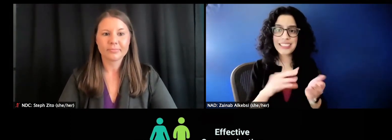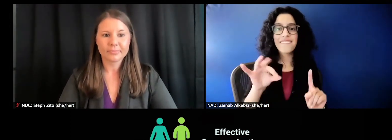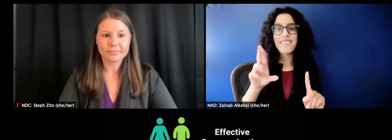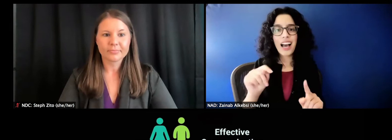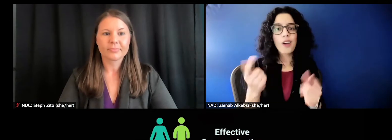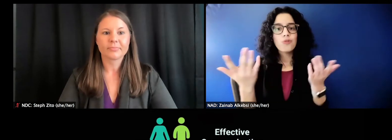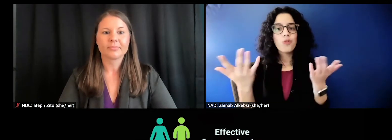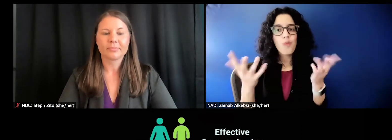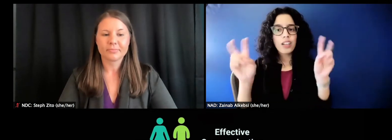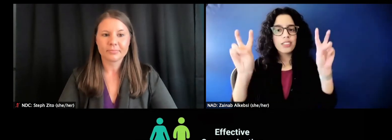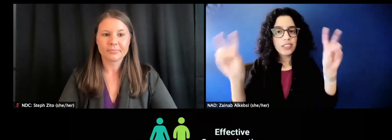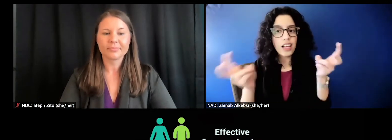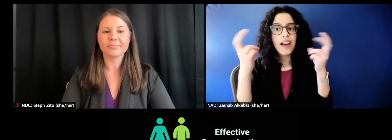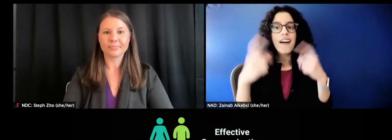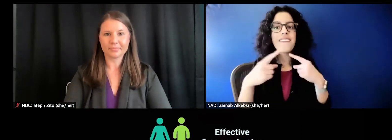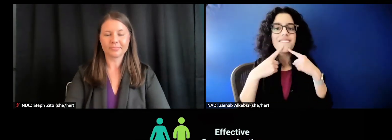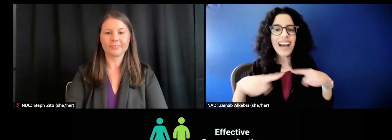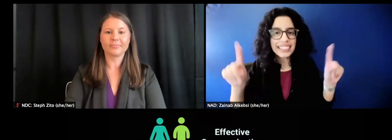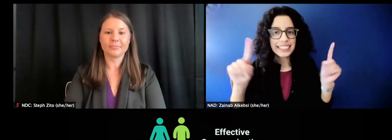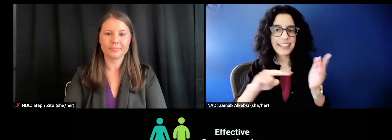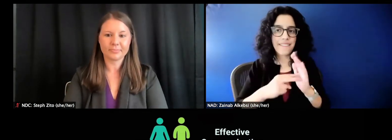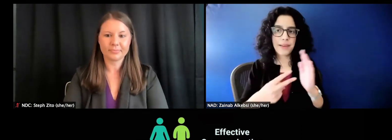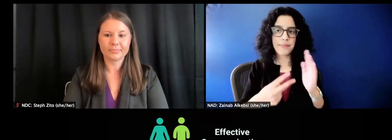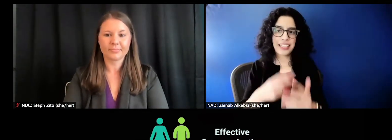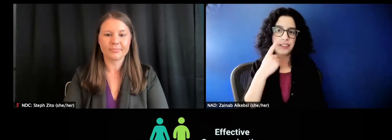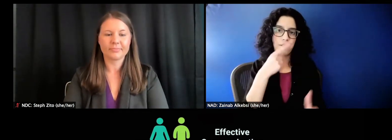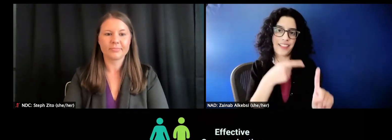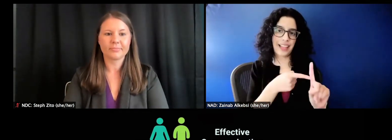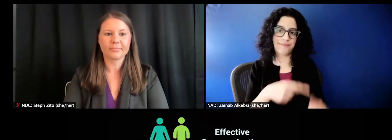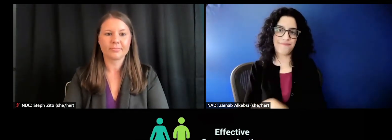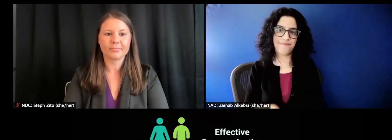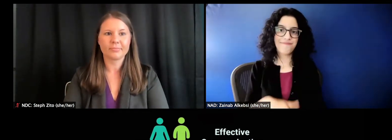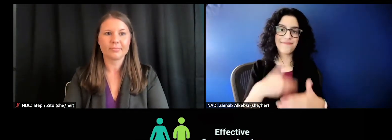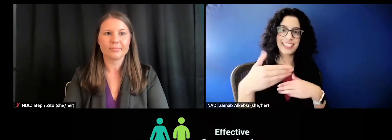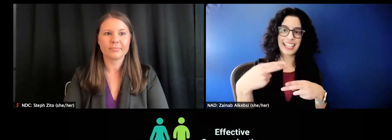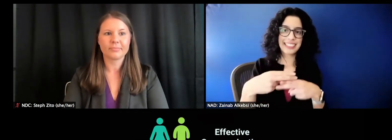what effective means for them. Next slide, please.